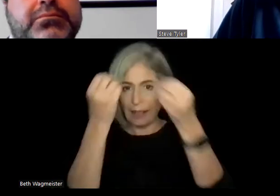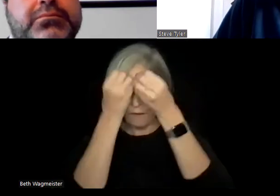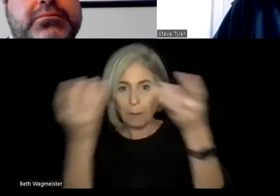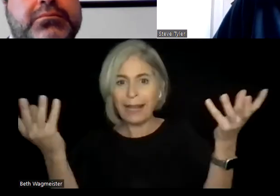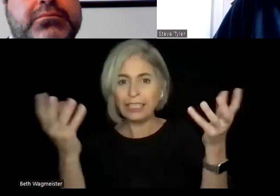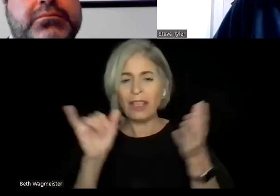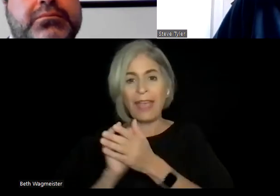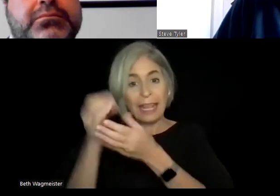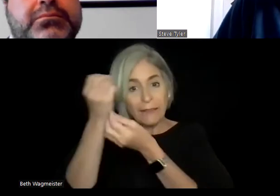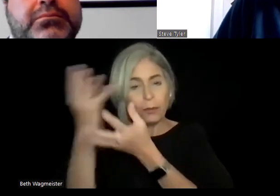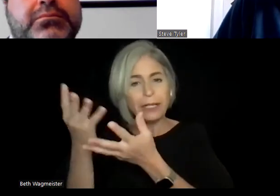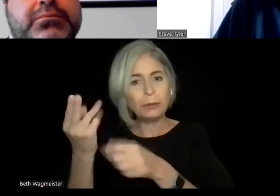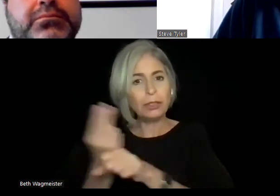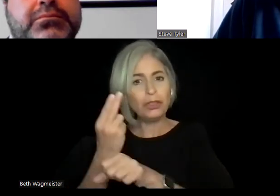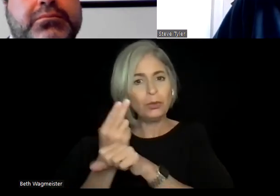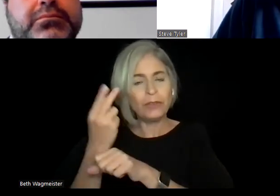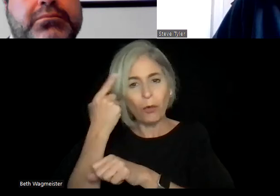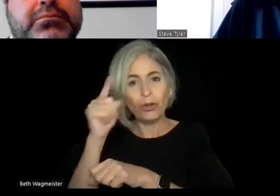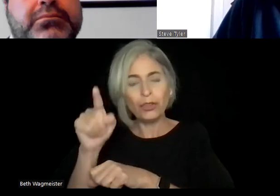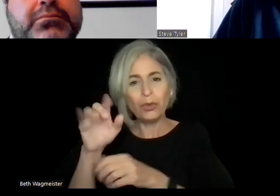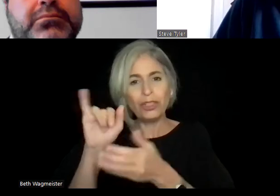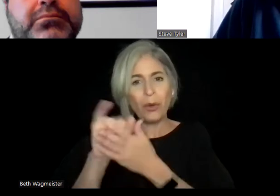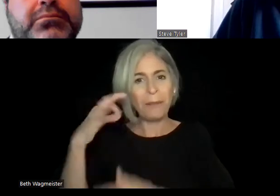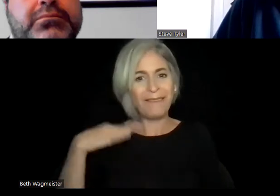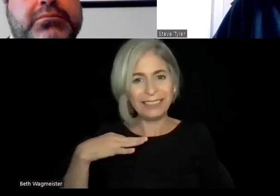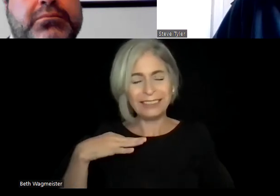of being able to transfer ideas, of being able to